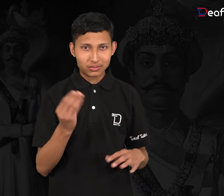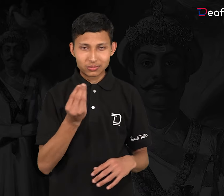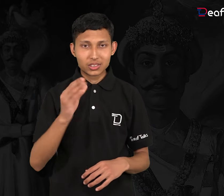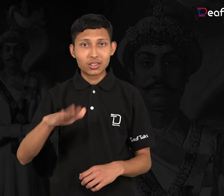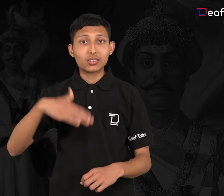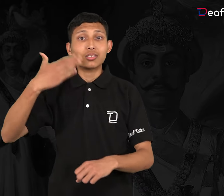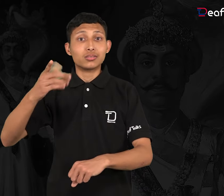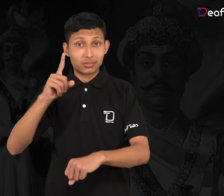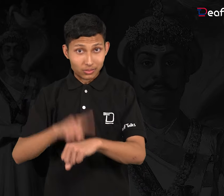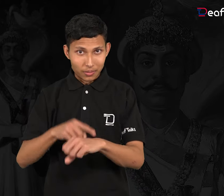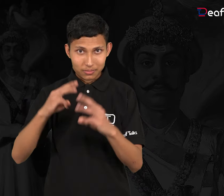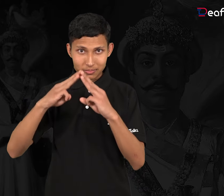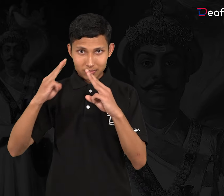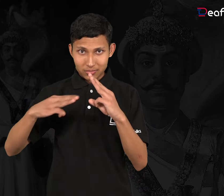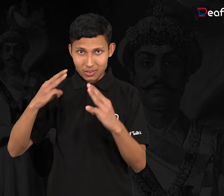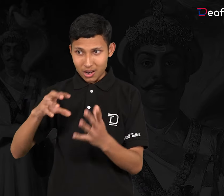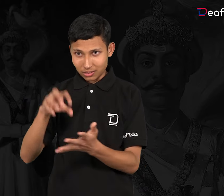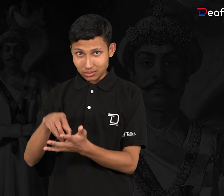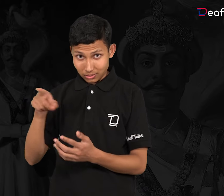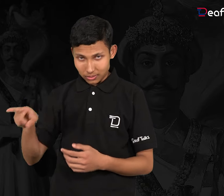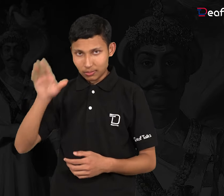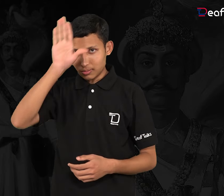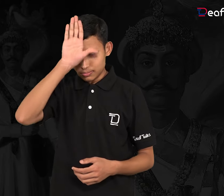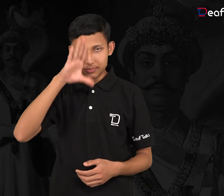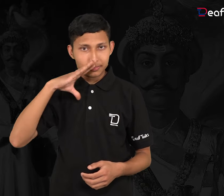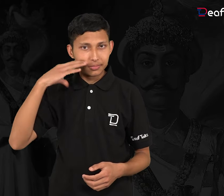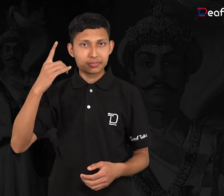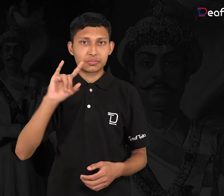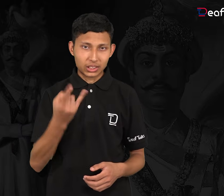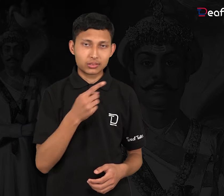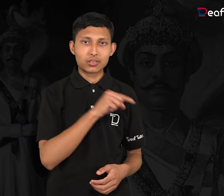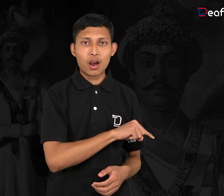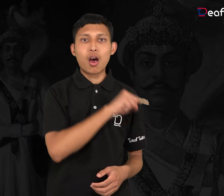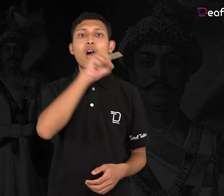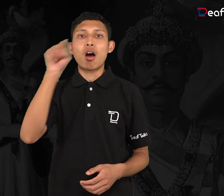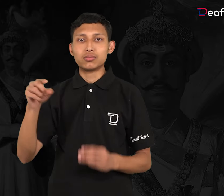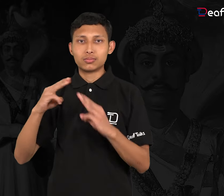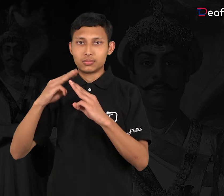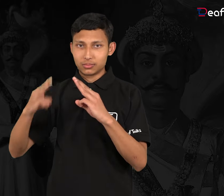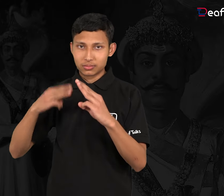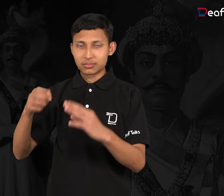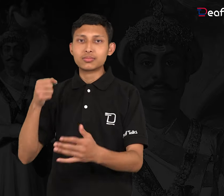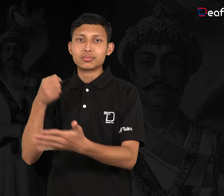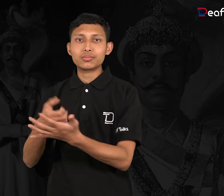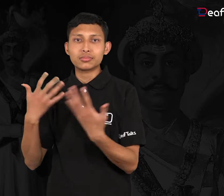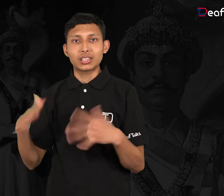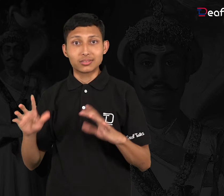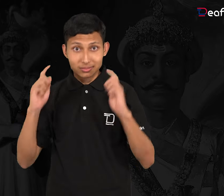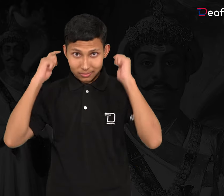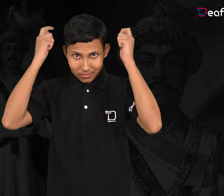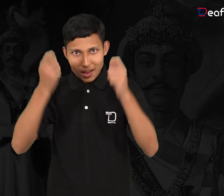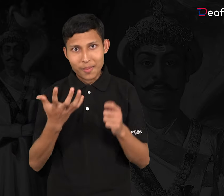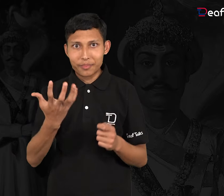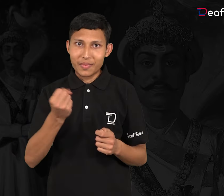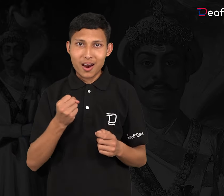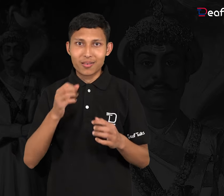After some time, Prithvi Narayan Shah again went to Makwanpur to get the bride.